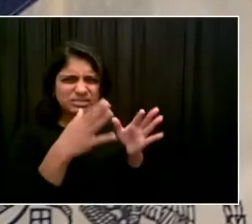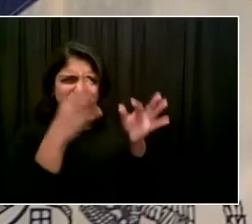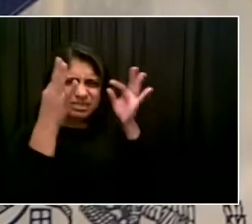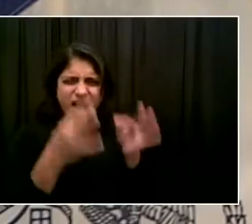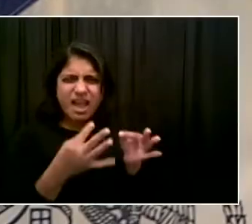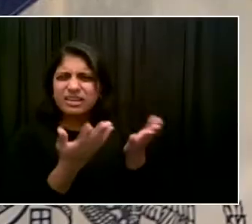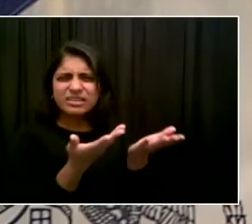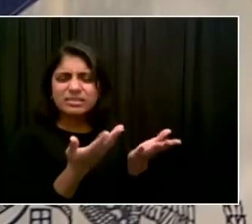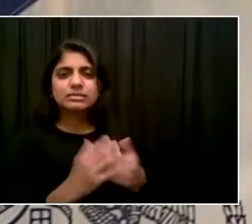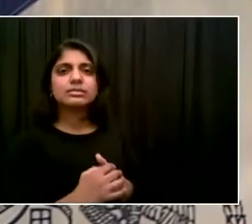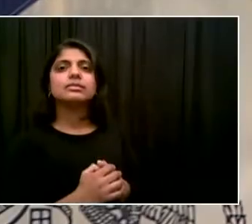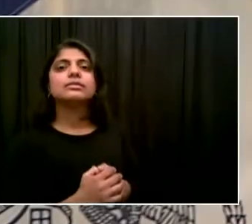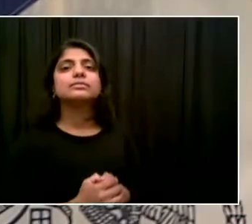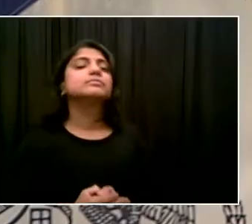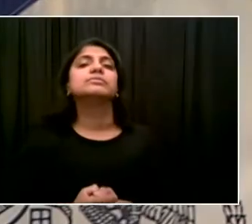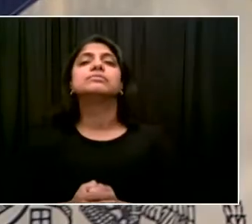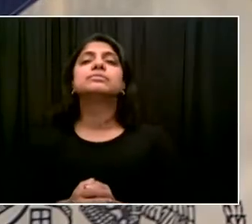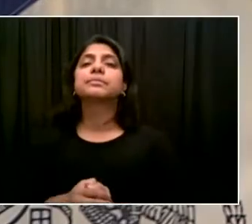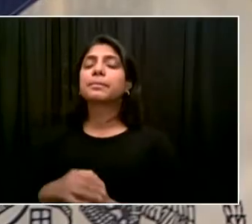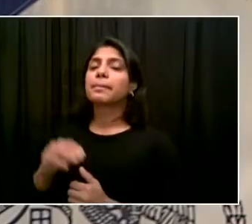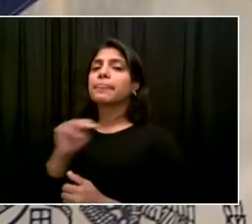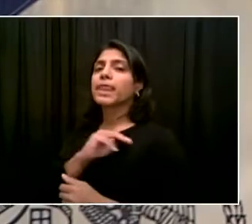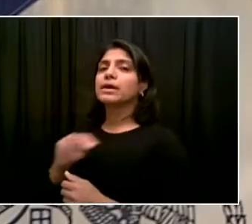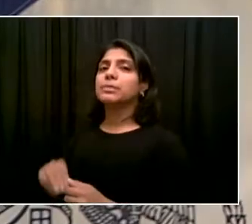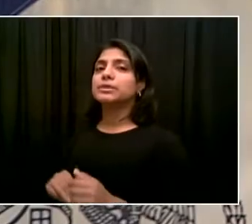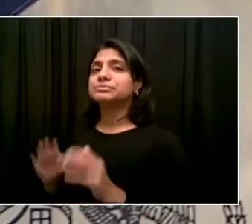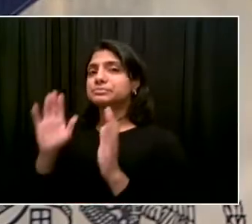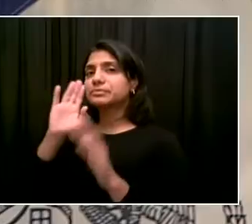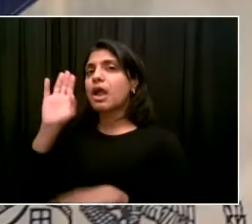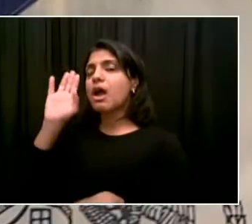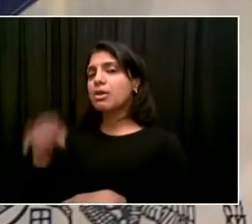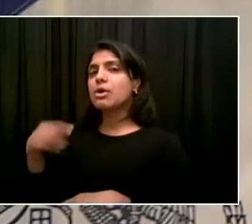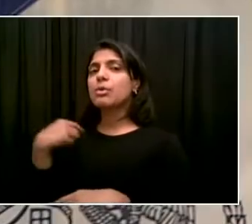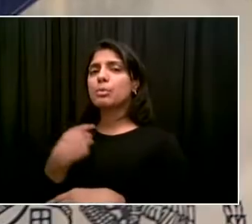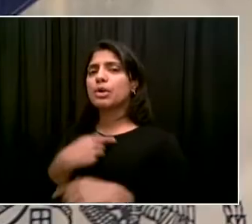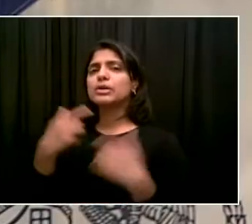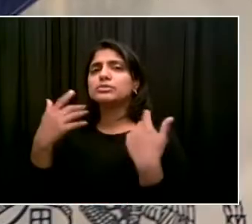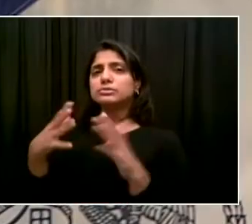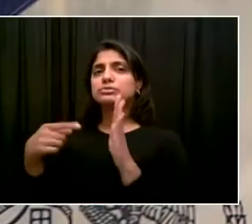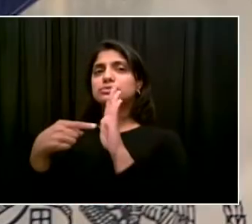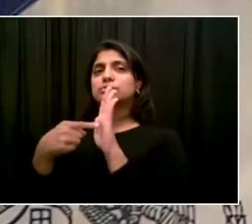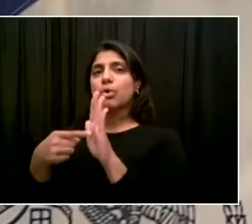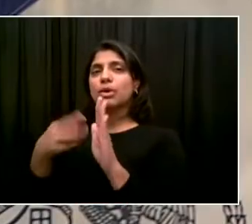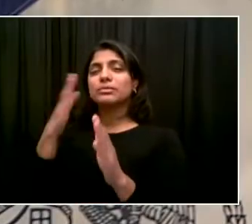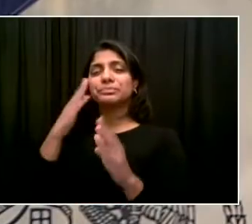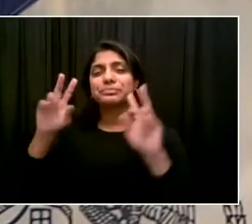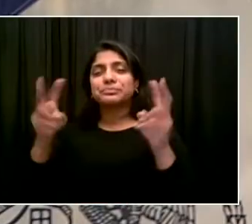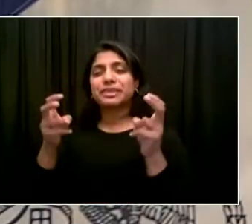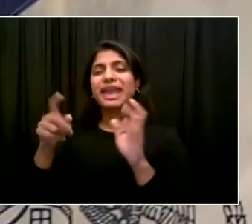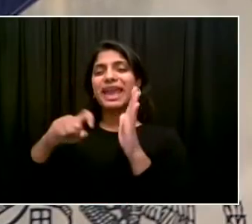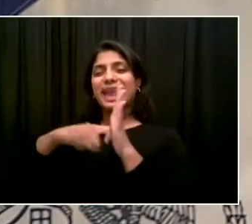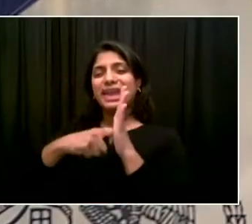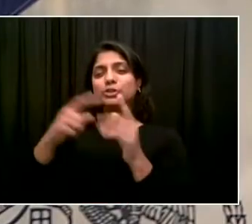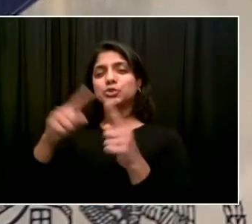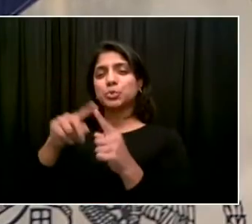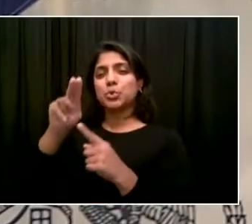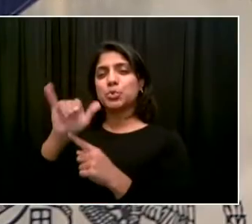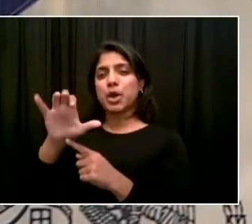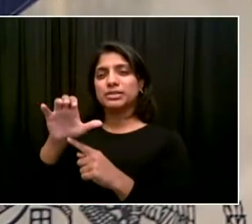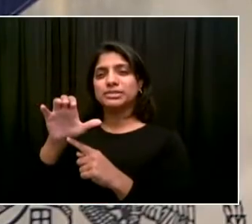ENFORCEMENT MODEL OMFR KEY 2 NYC. WE KEEP COMING BACK TO THIS IS